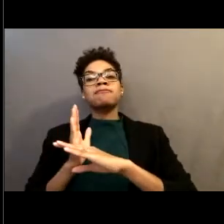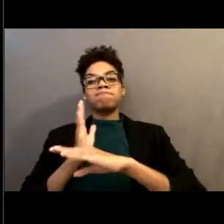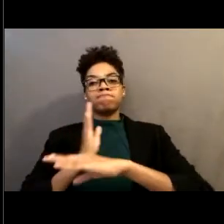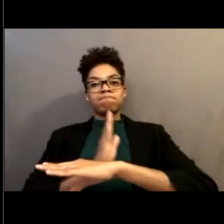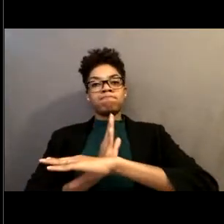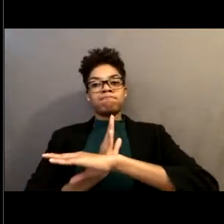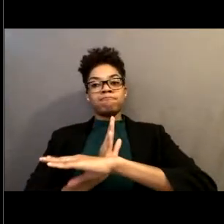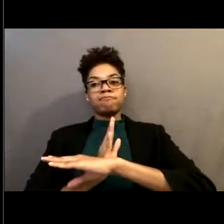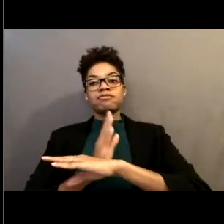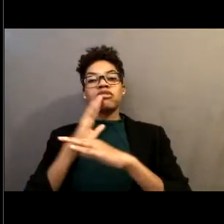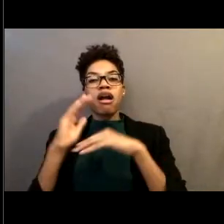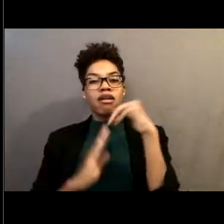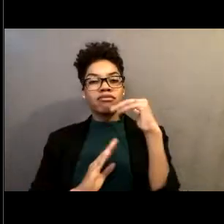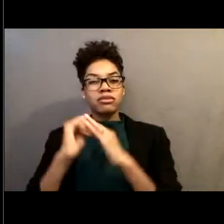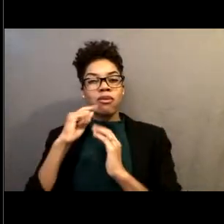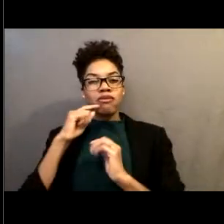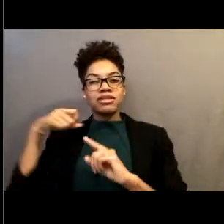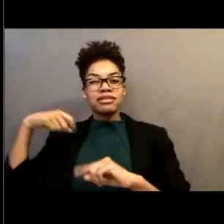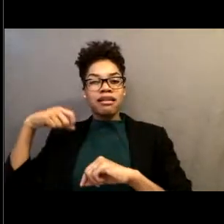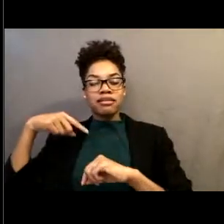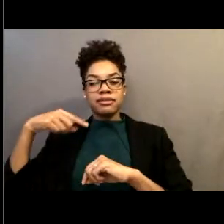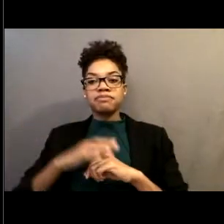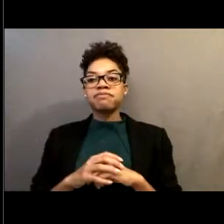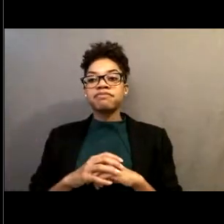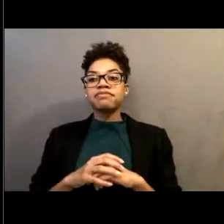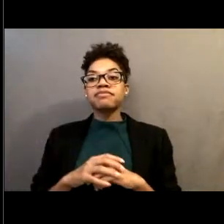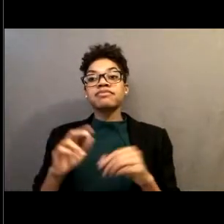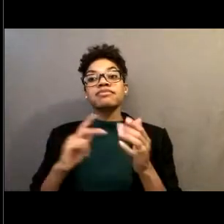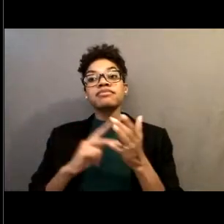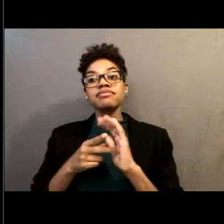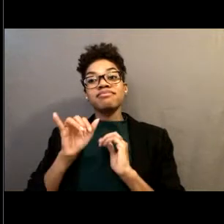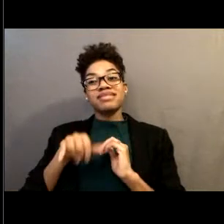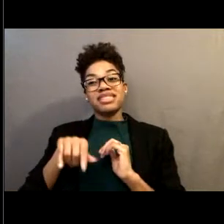and they're used to either reflect sunlight. A lot of them are reflective.